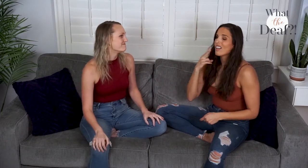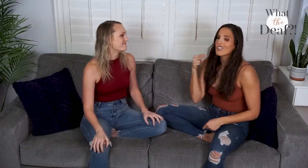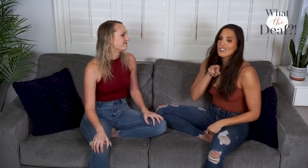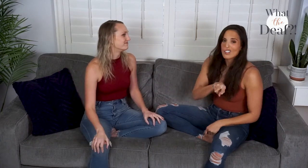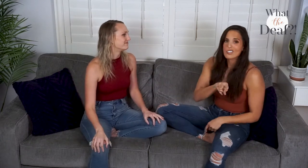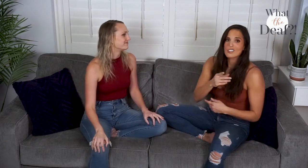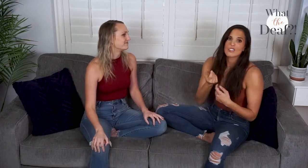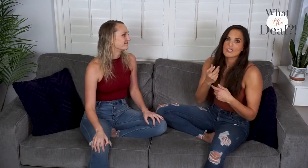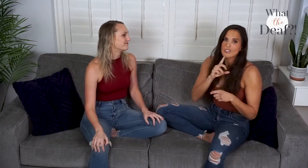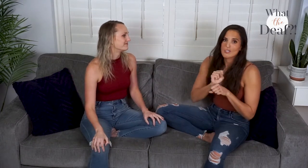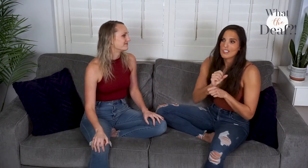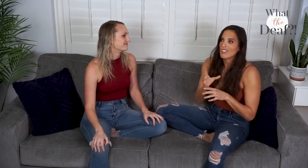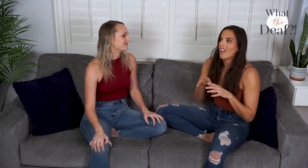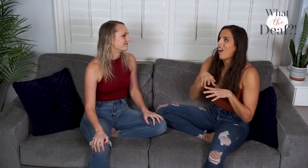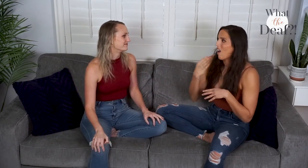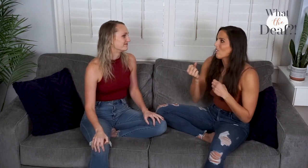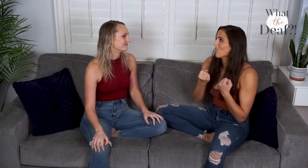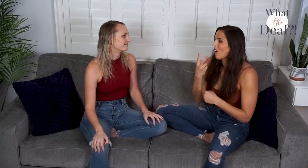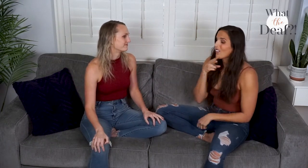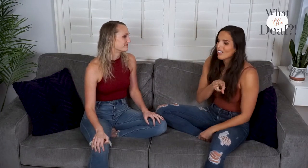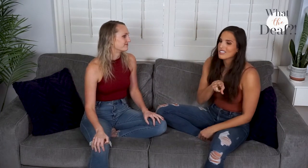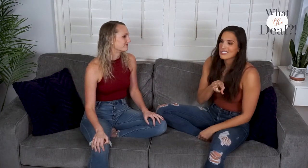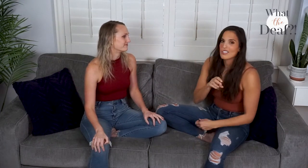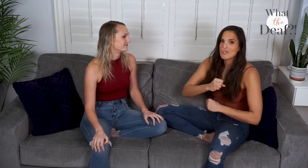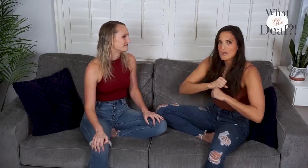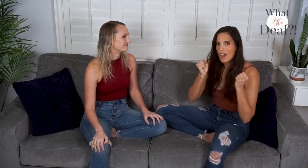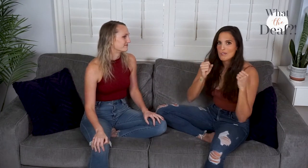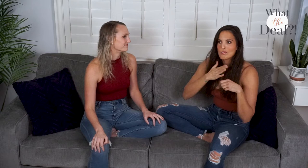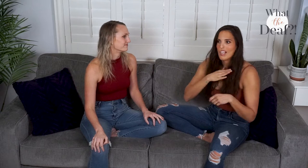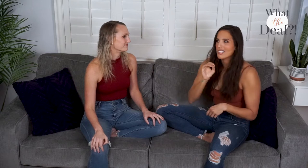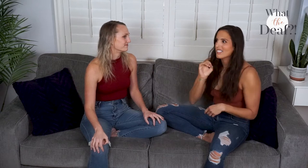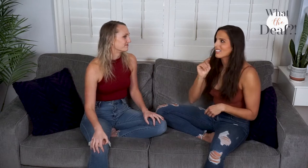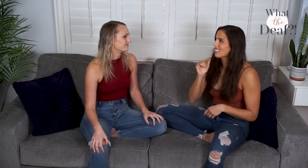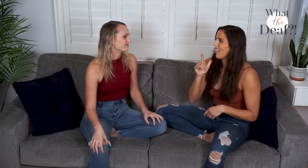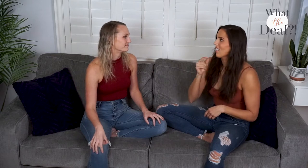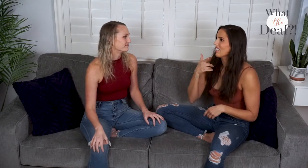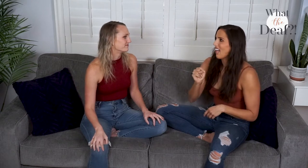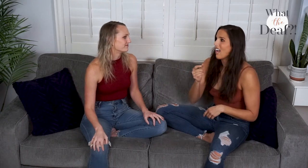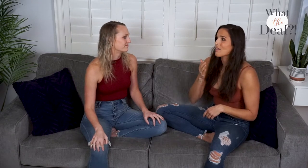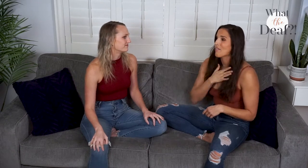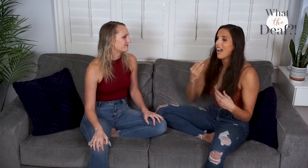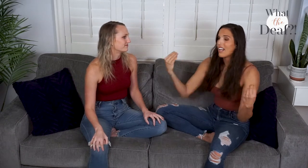So I went to get out of the car to look at my tail light to see if it was legitimately broken, and it was.